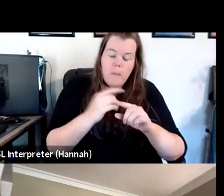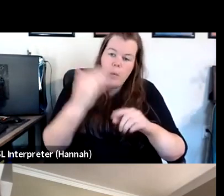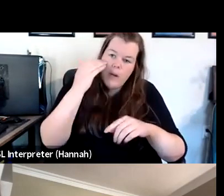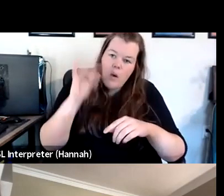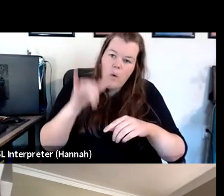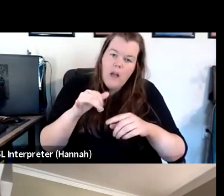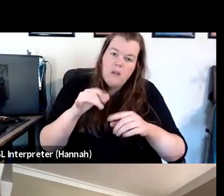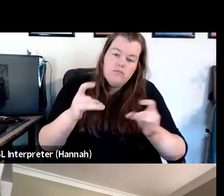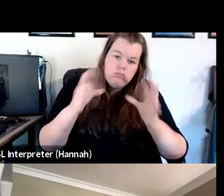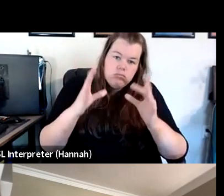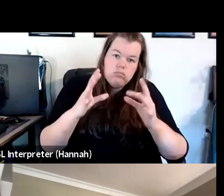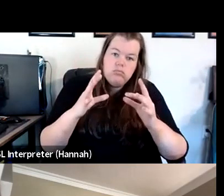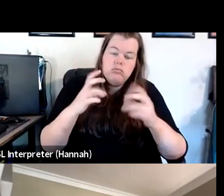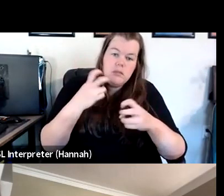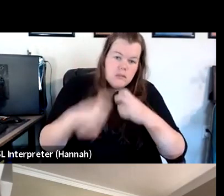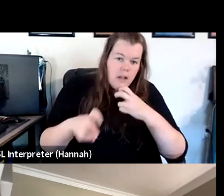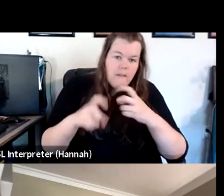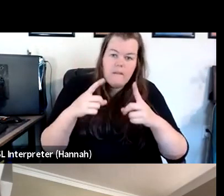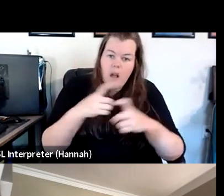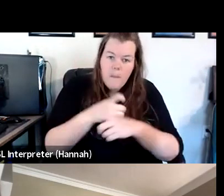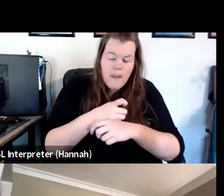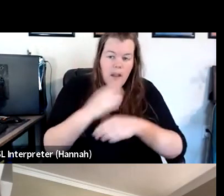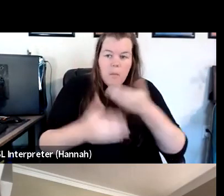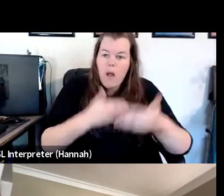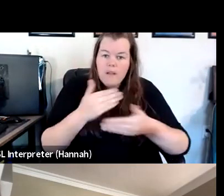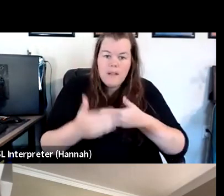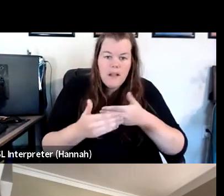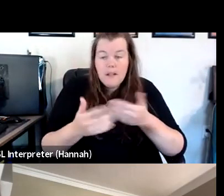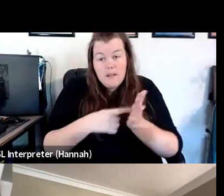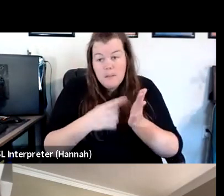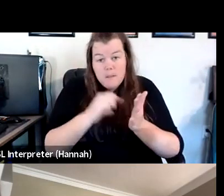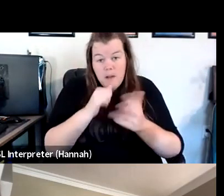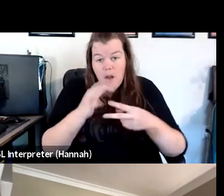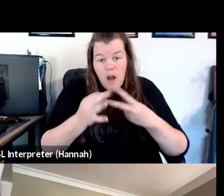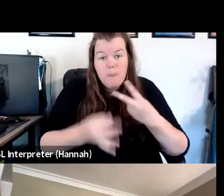difficult and challenging is sometimes just non-existent that option is but changing or